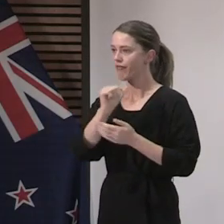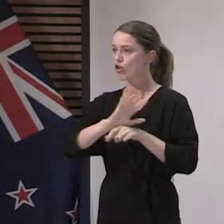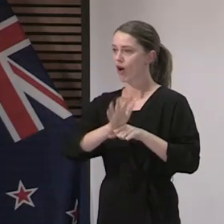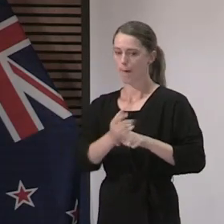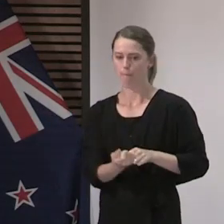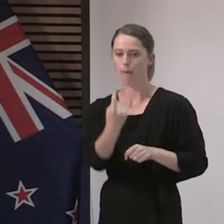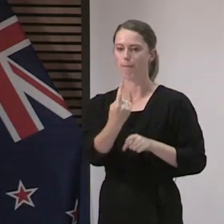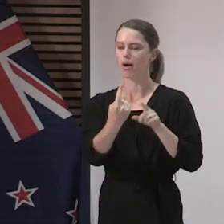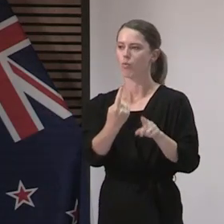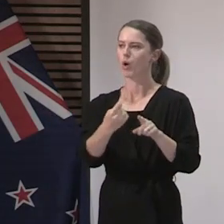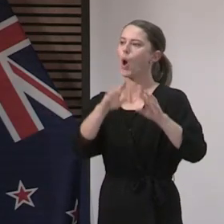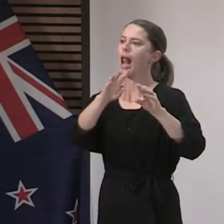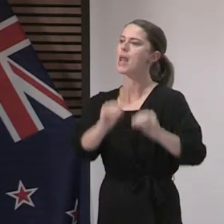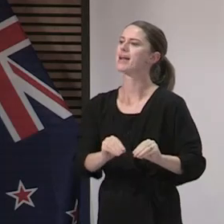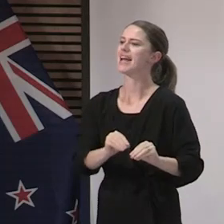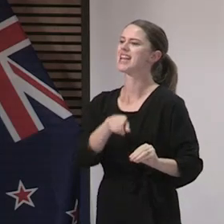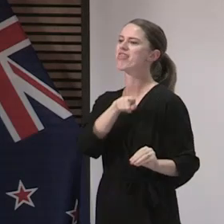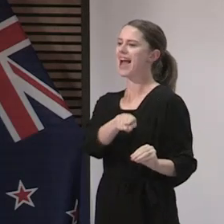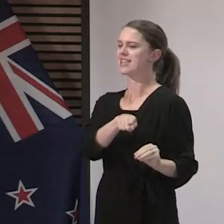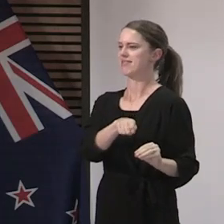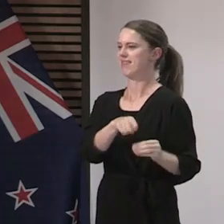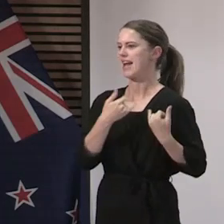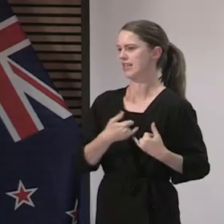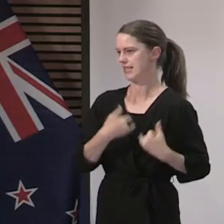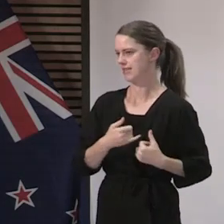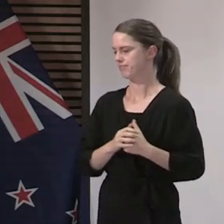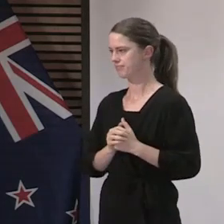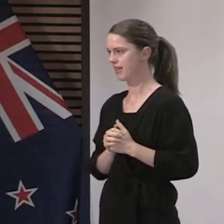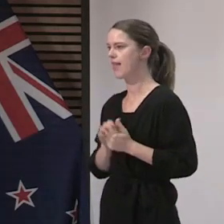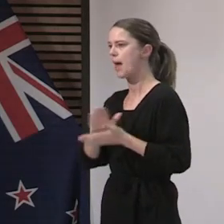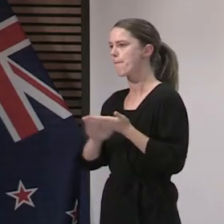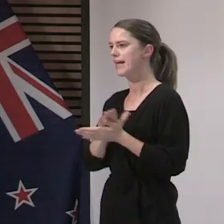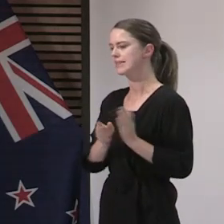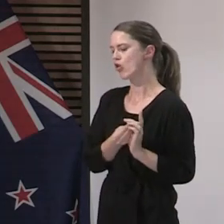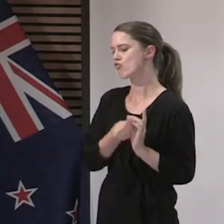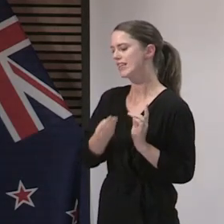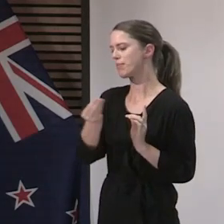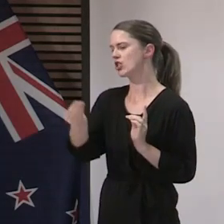that every single time with the ambition that when we see